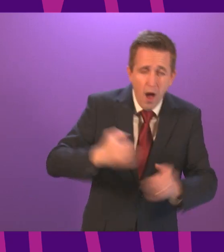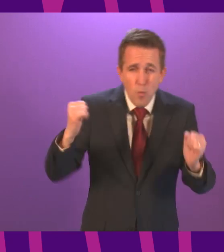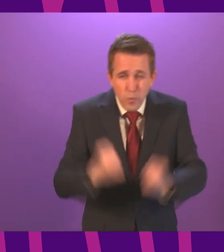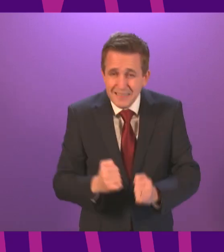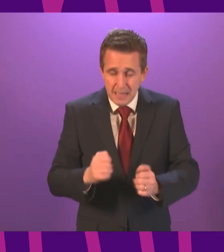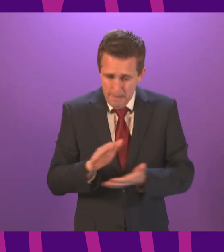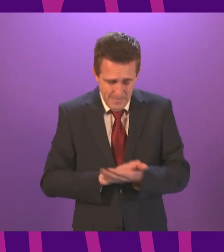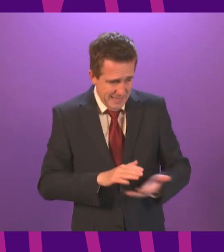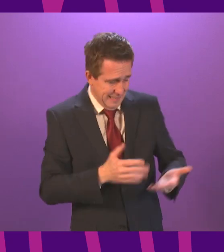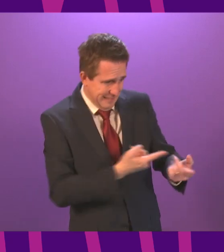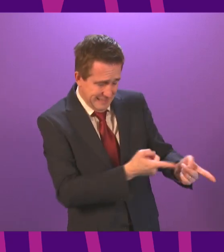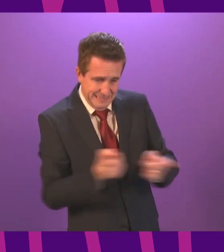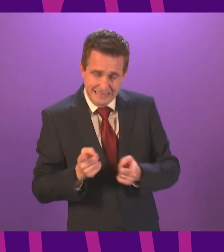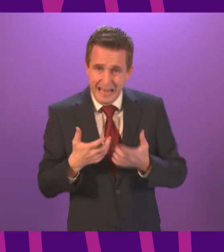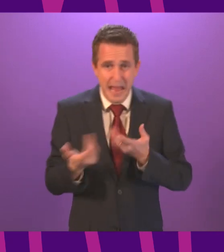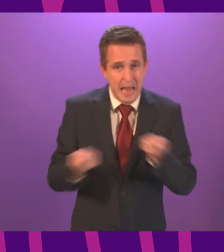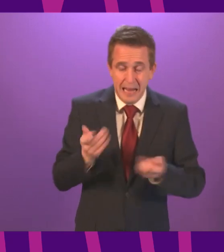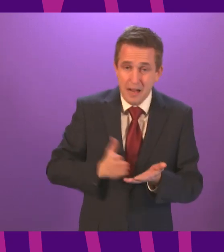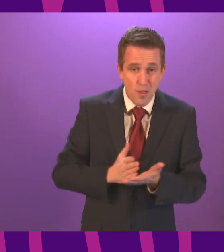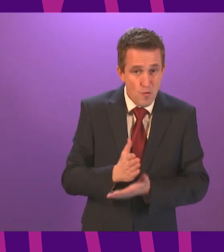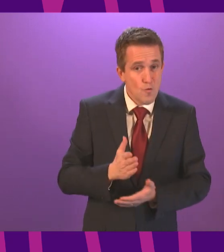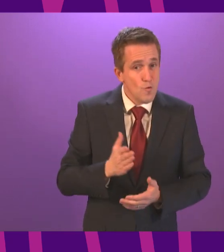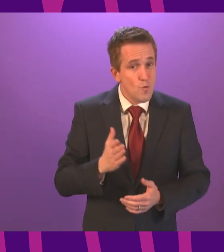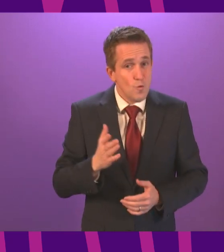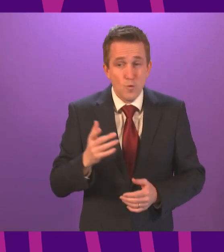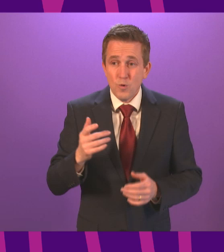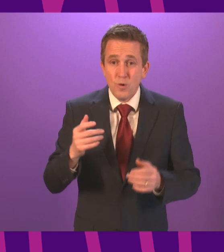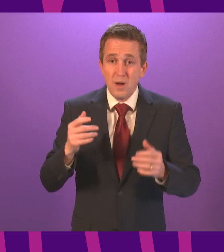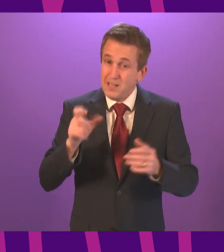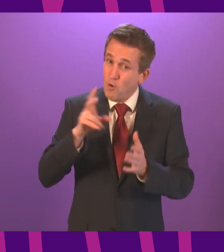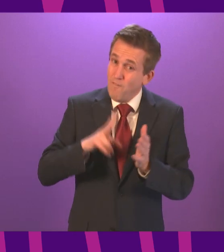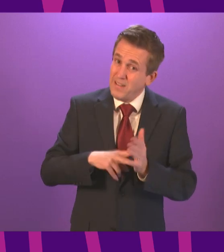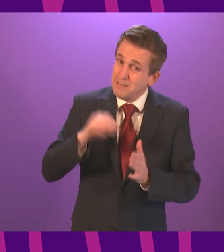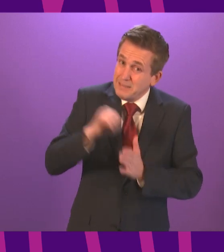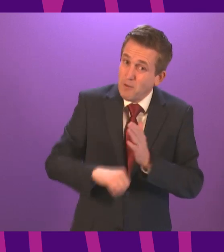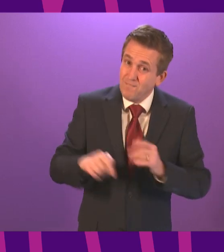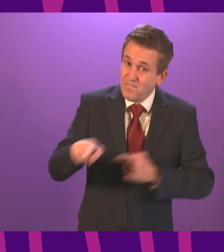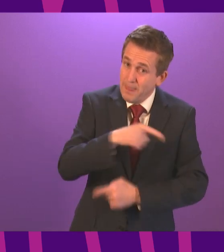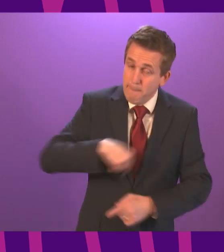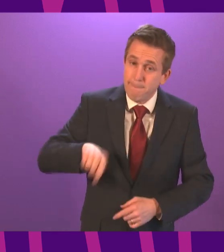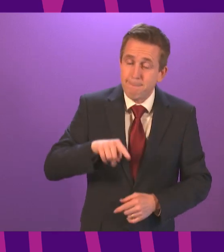presents challenges even without the addition of Covid. Second-guessing the difficult decisions that the First Minister must take is a fool’s